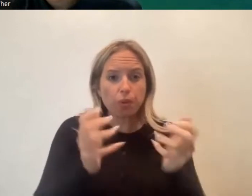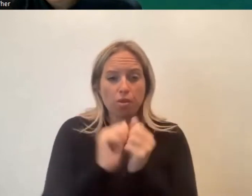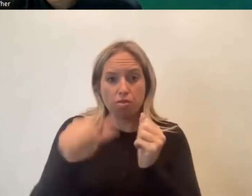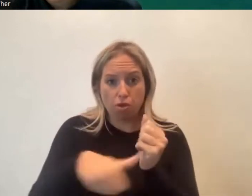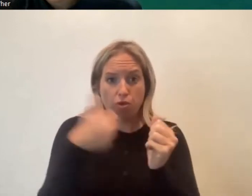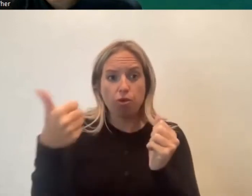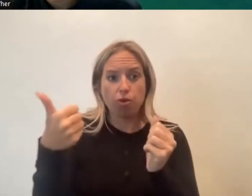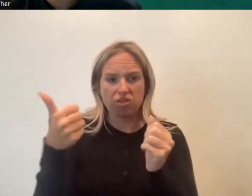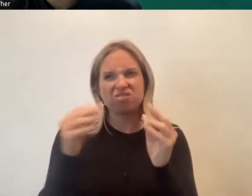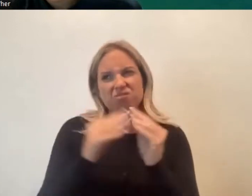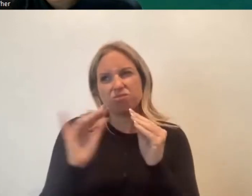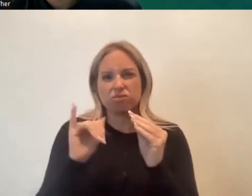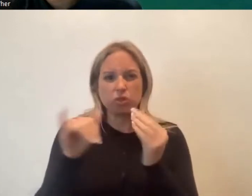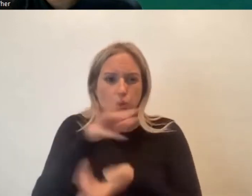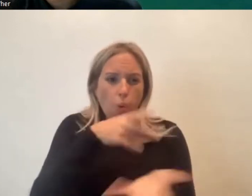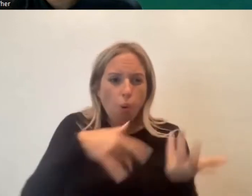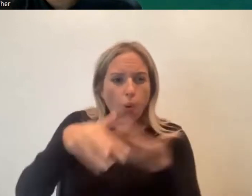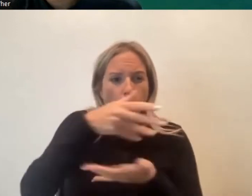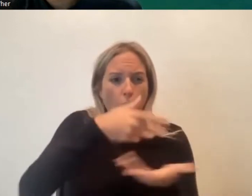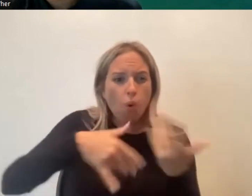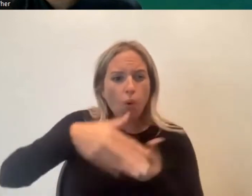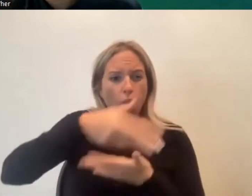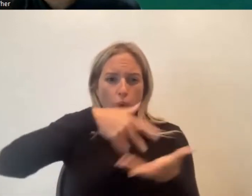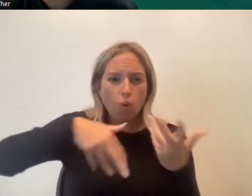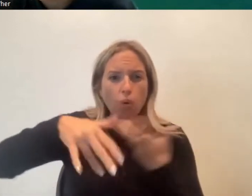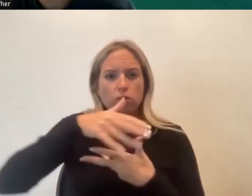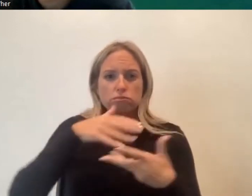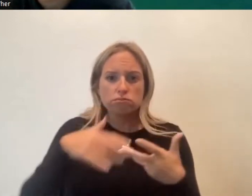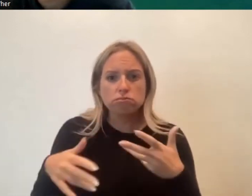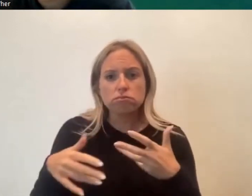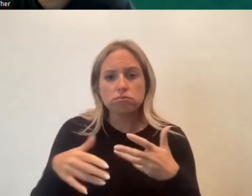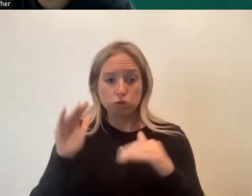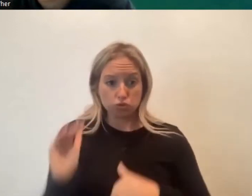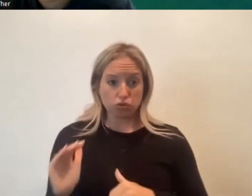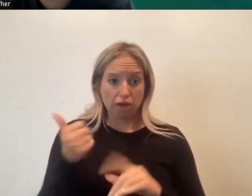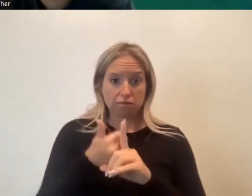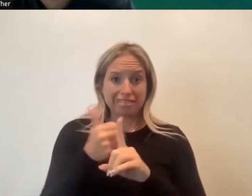That's more of the child's social functioning.